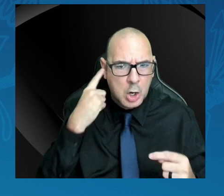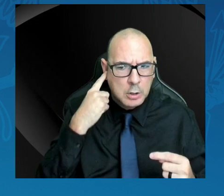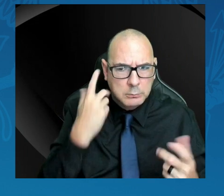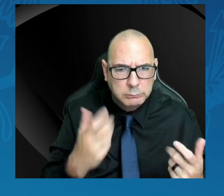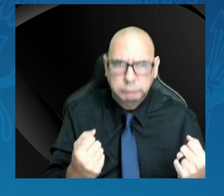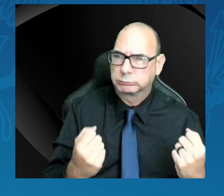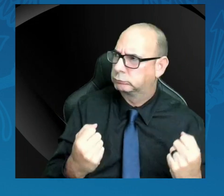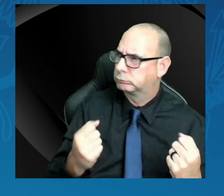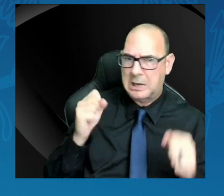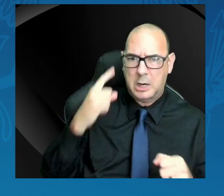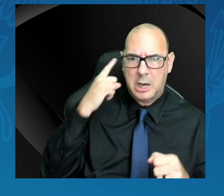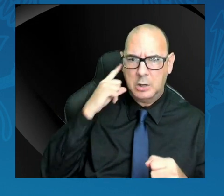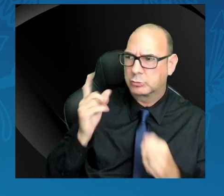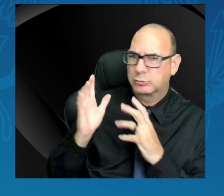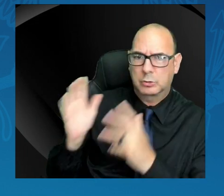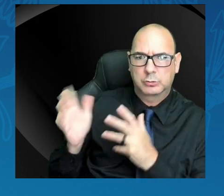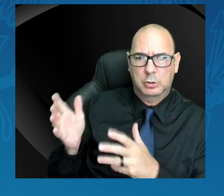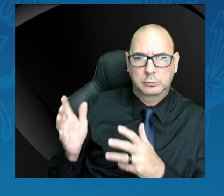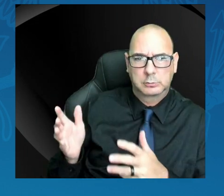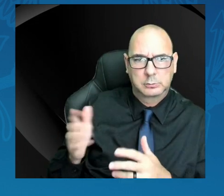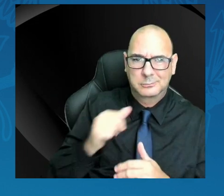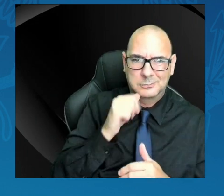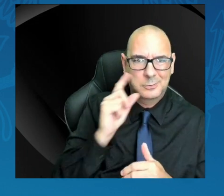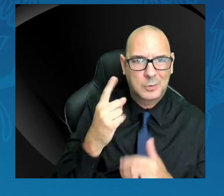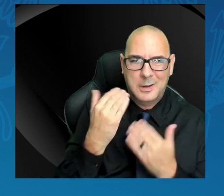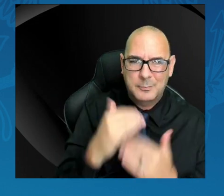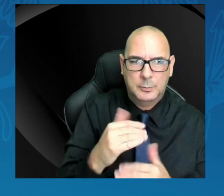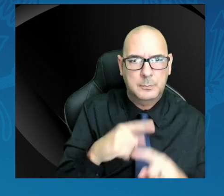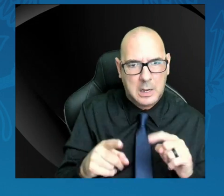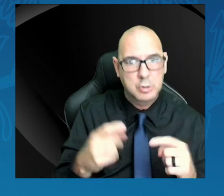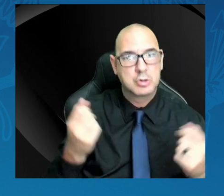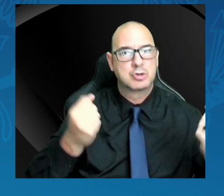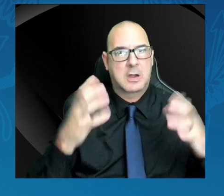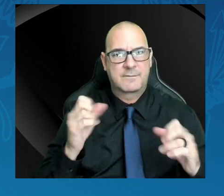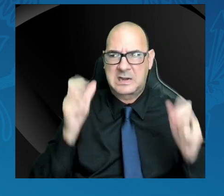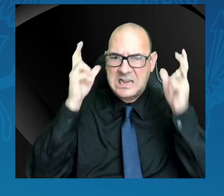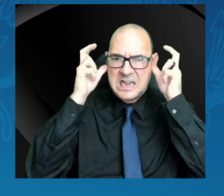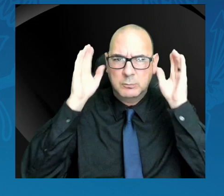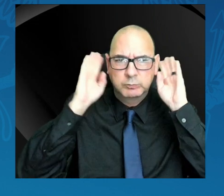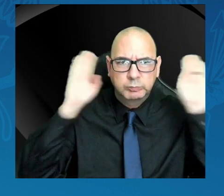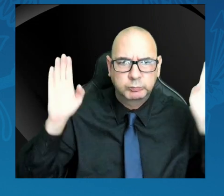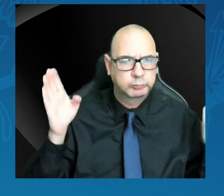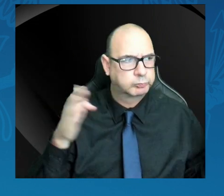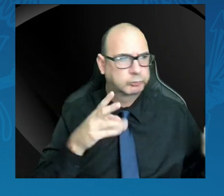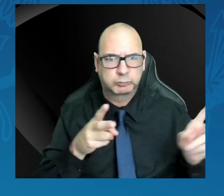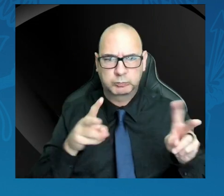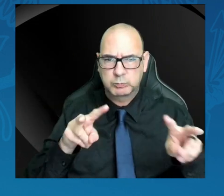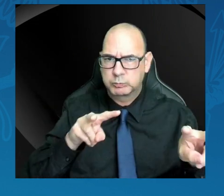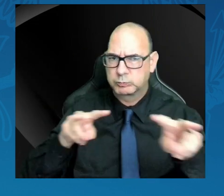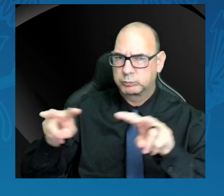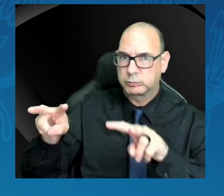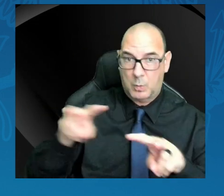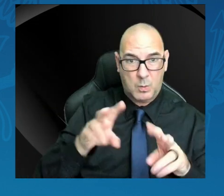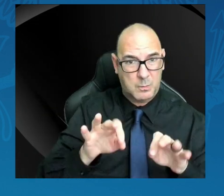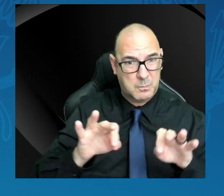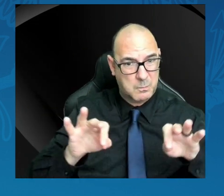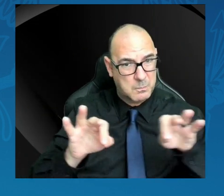It helps the drivers here, the road. Which of course, helps keep our children safer.